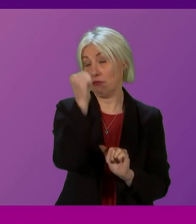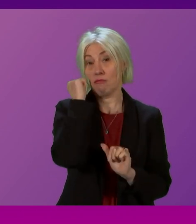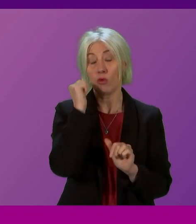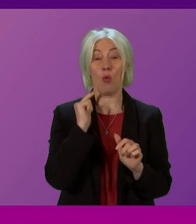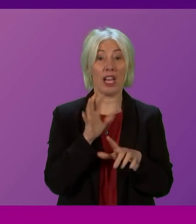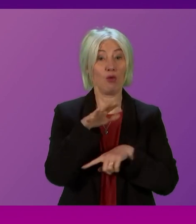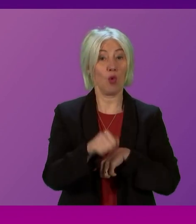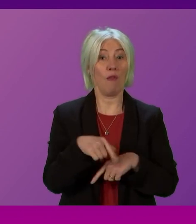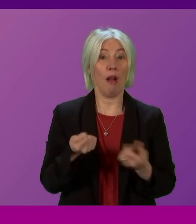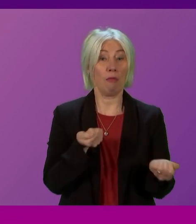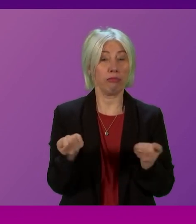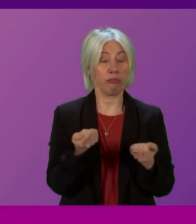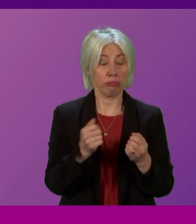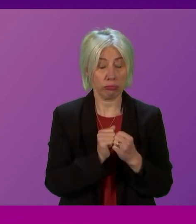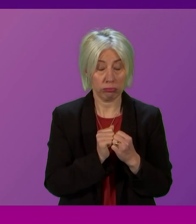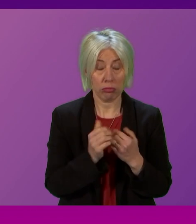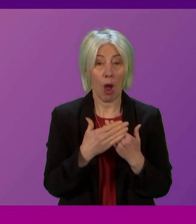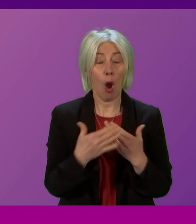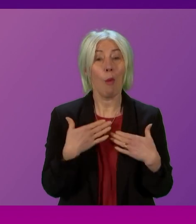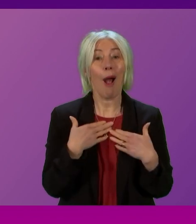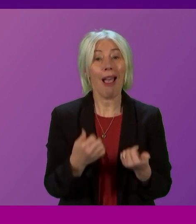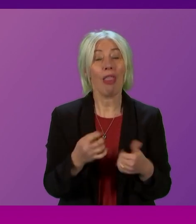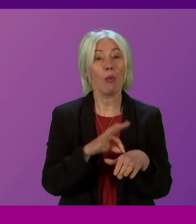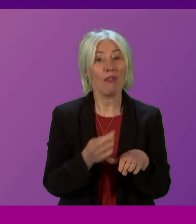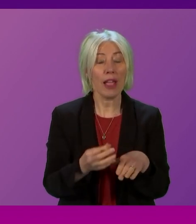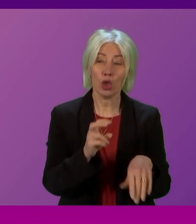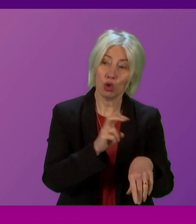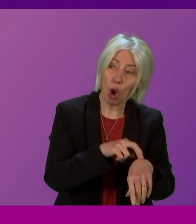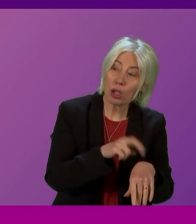and there are more healthcare professionals—doctors, qualified nurses or professionals across a